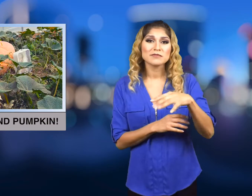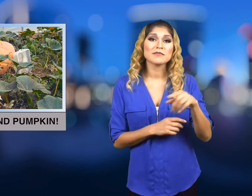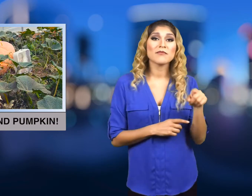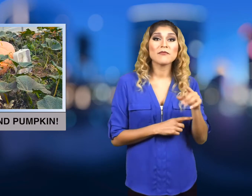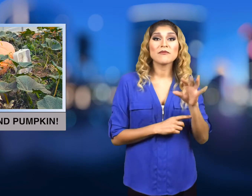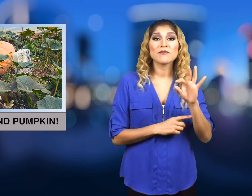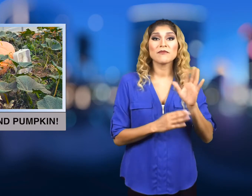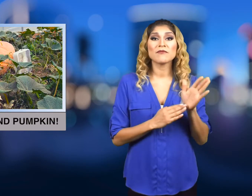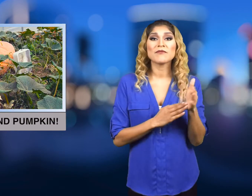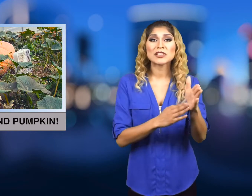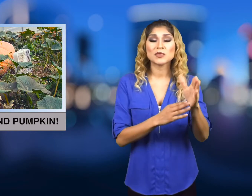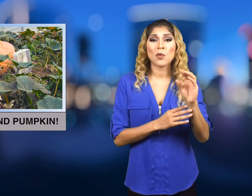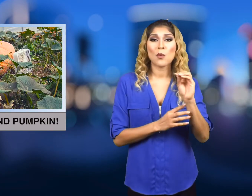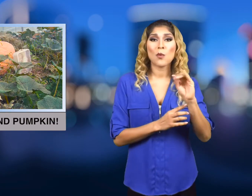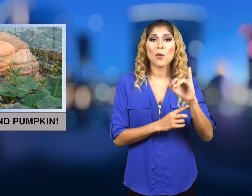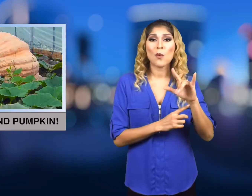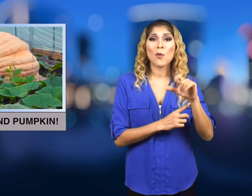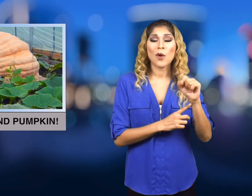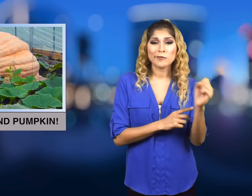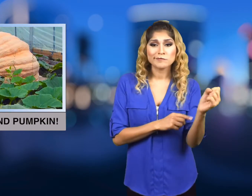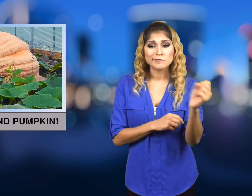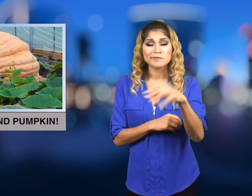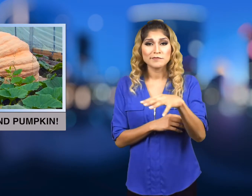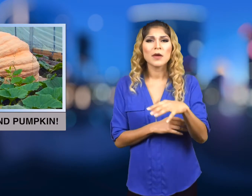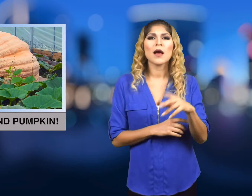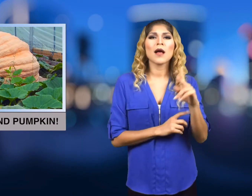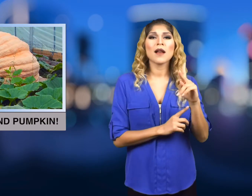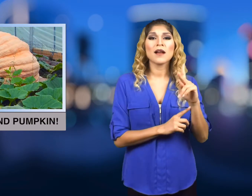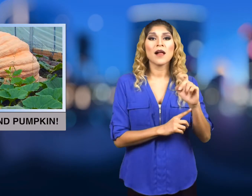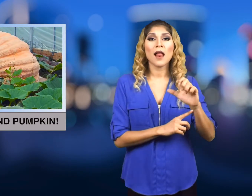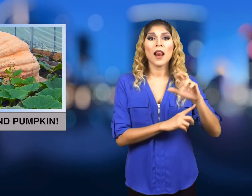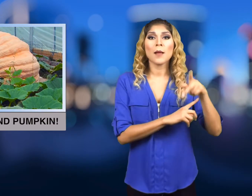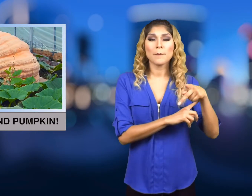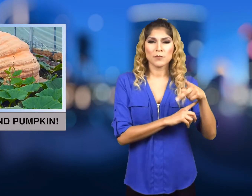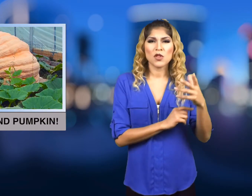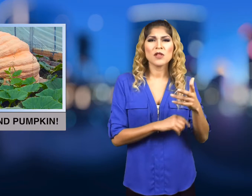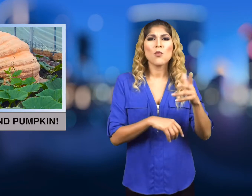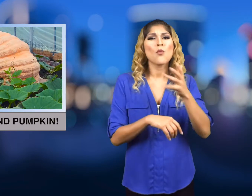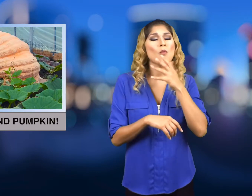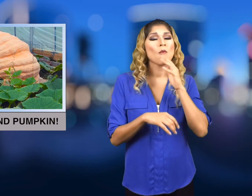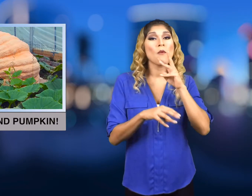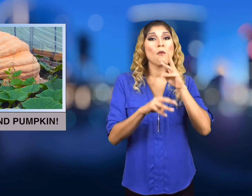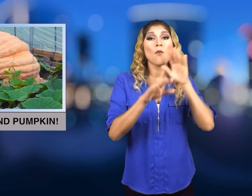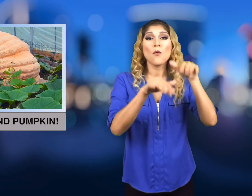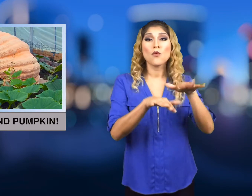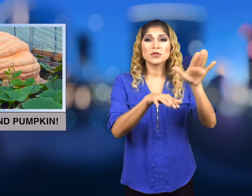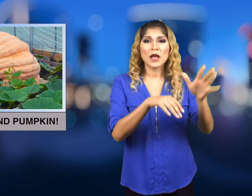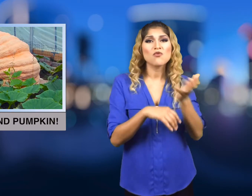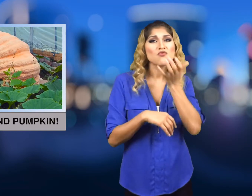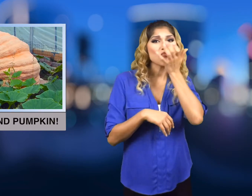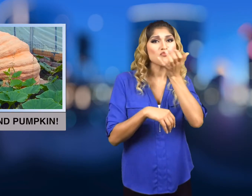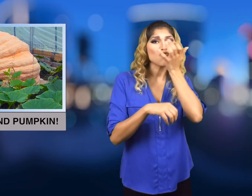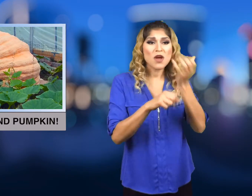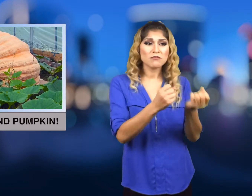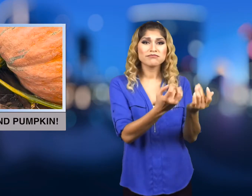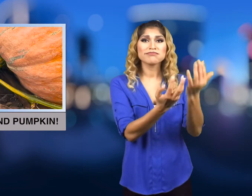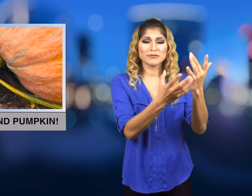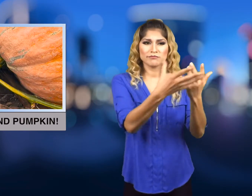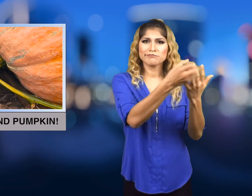fish oil and kelp.